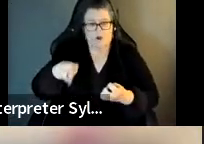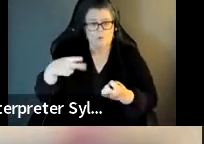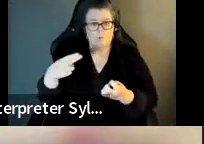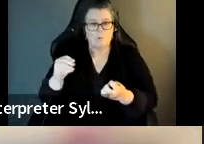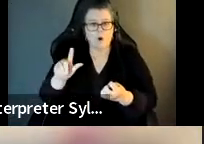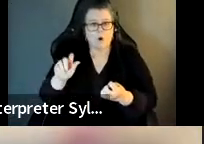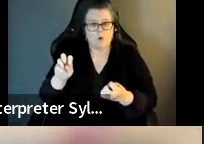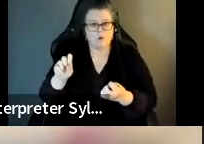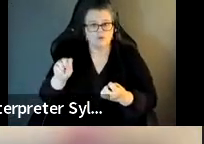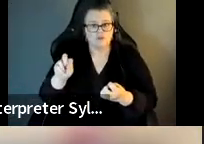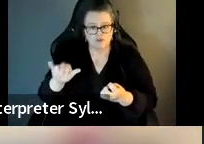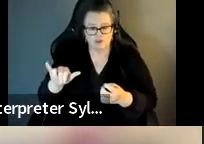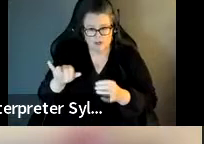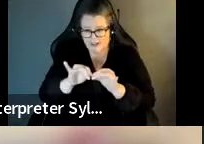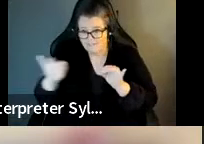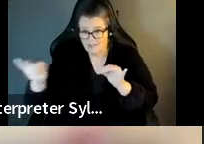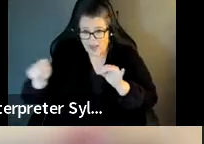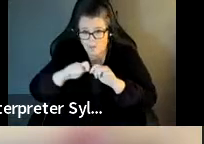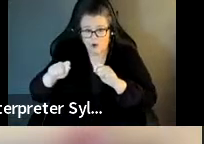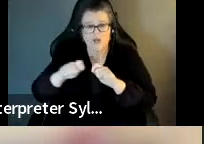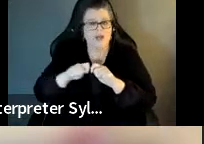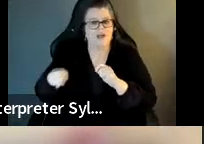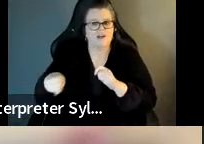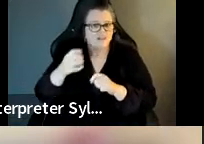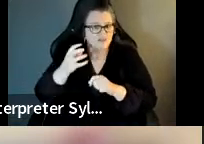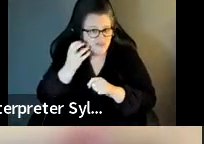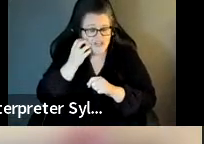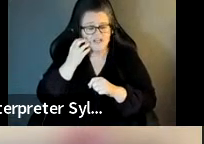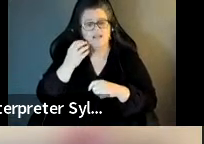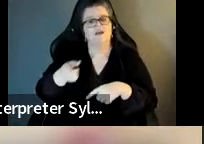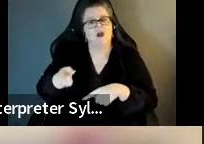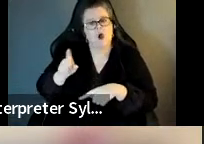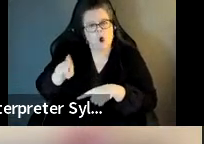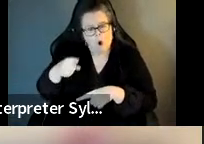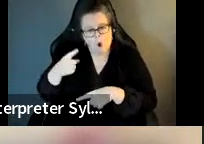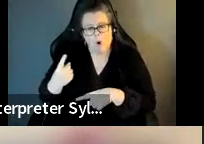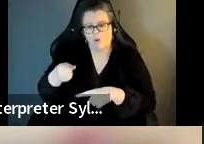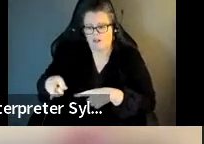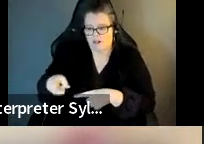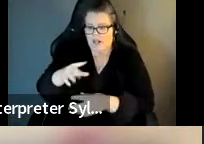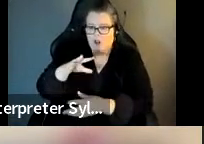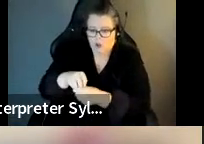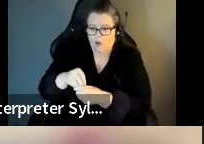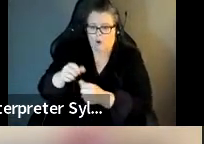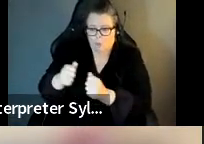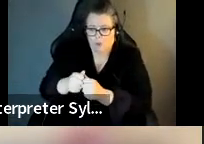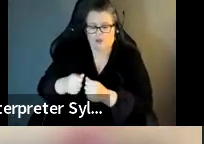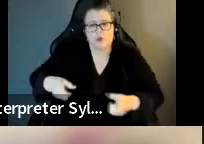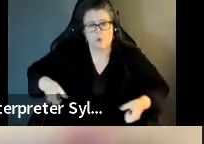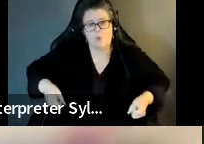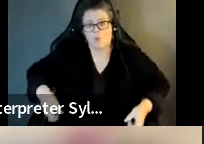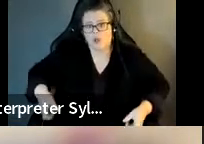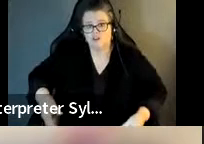His report only considers wheelchair heights and does not include the mechanics of and human element of the transfer experience.